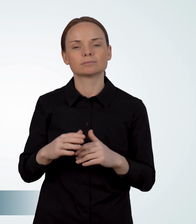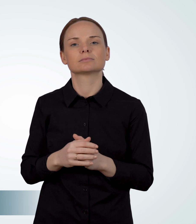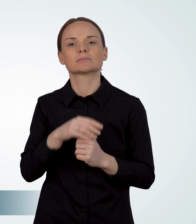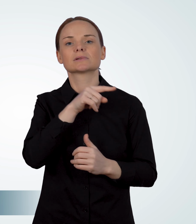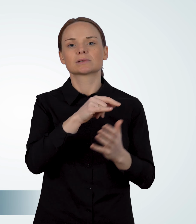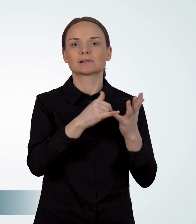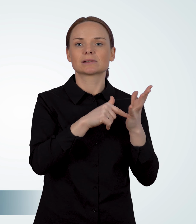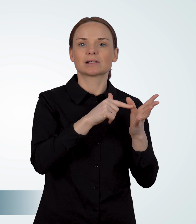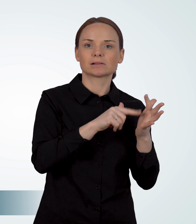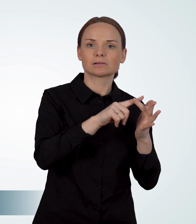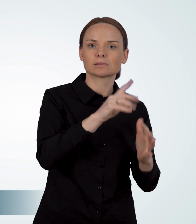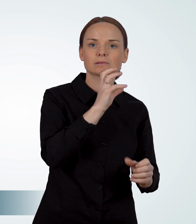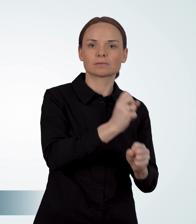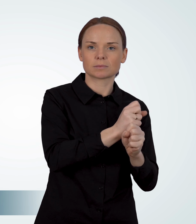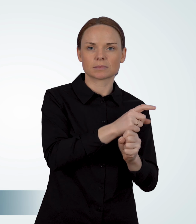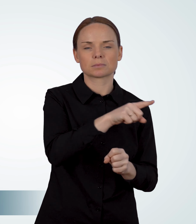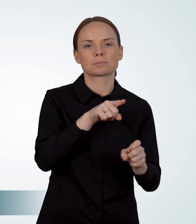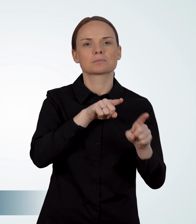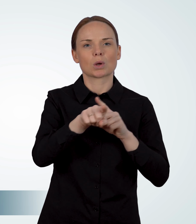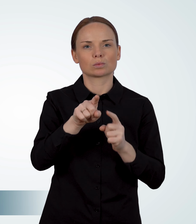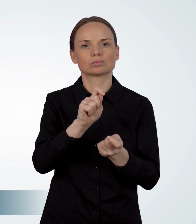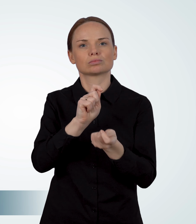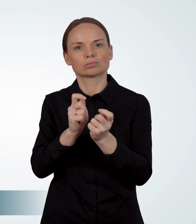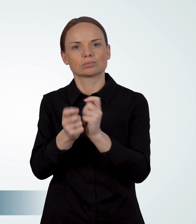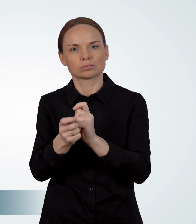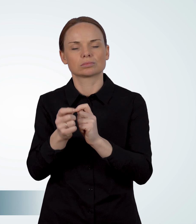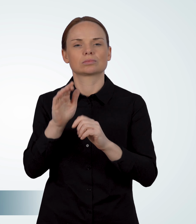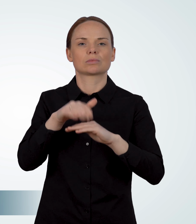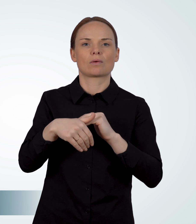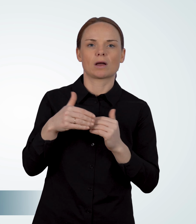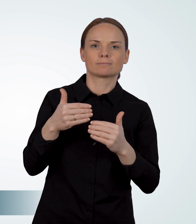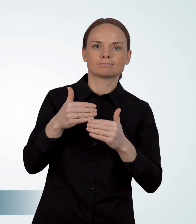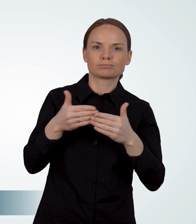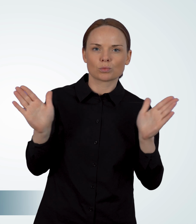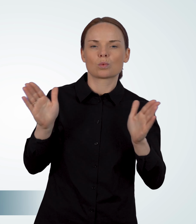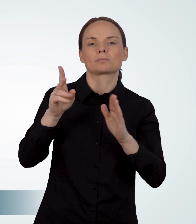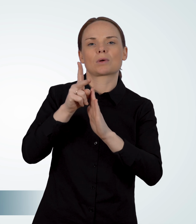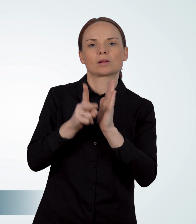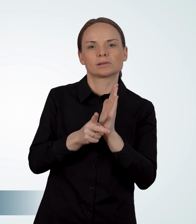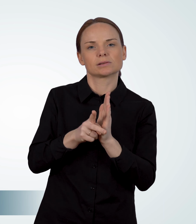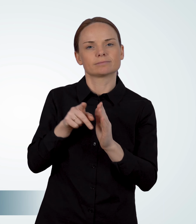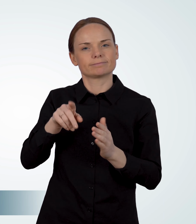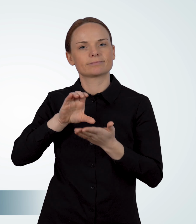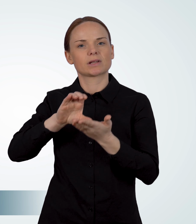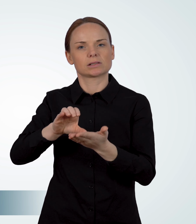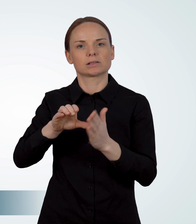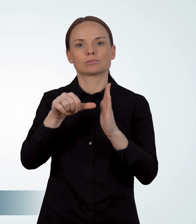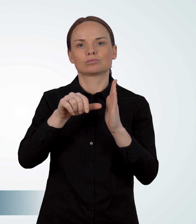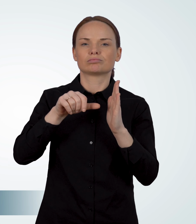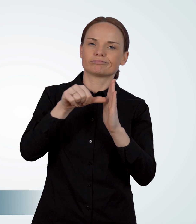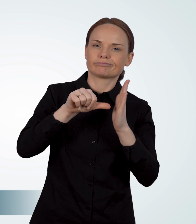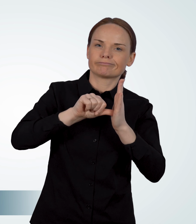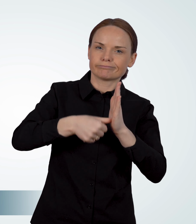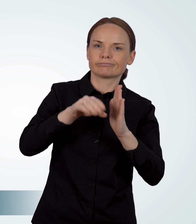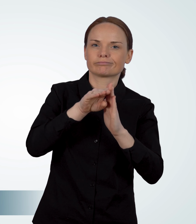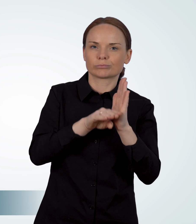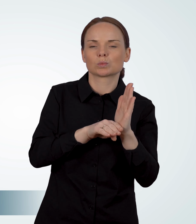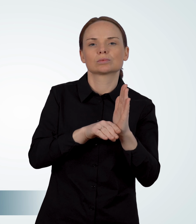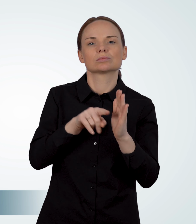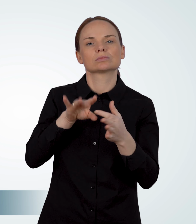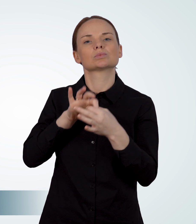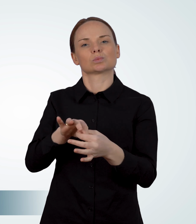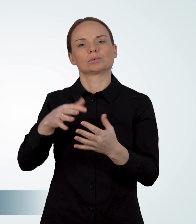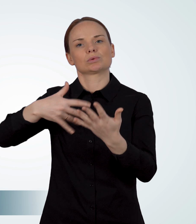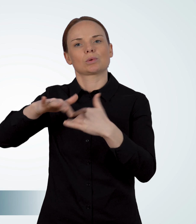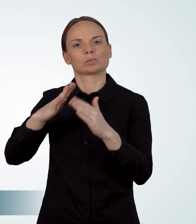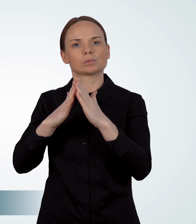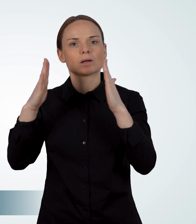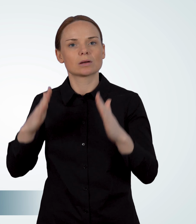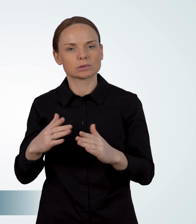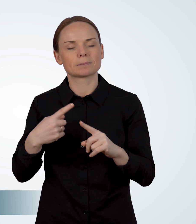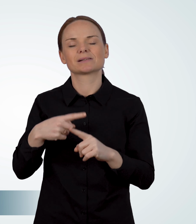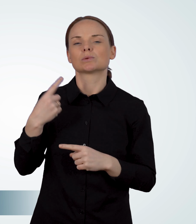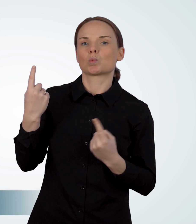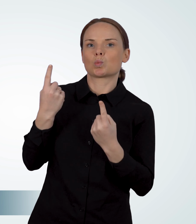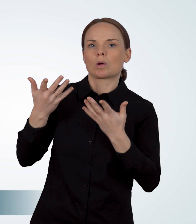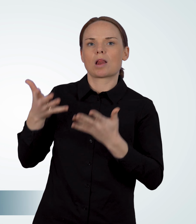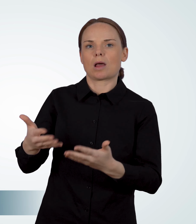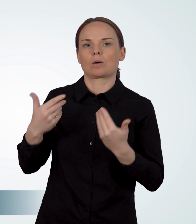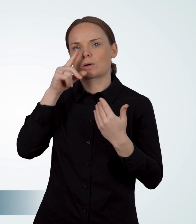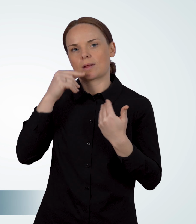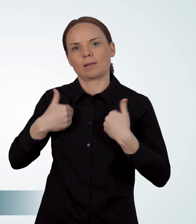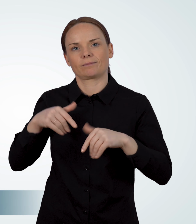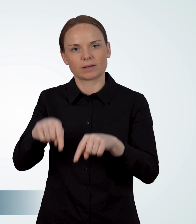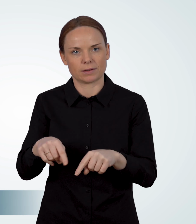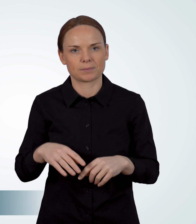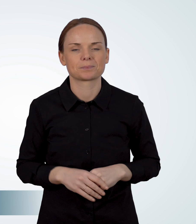State and territory governments are mainly in charge of the broader policy, funding and regulation of social housing and tenancies.